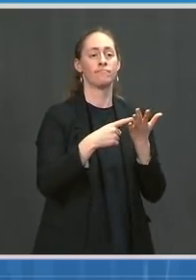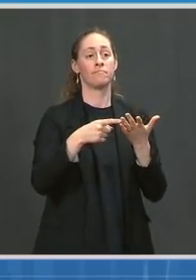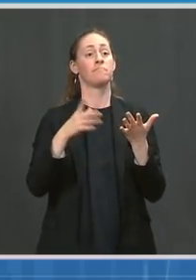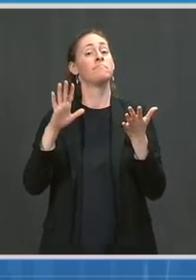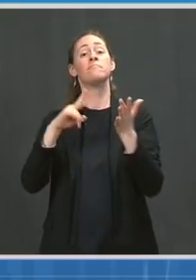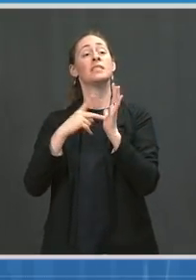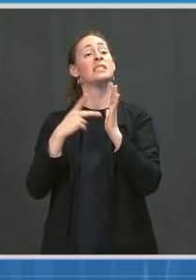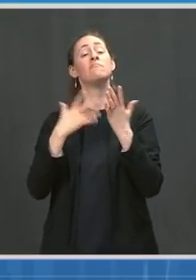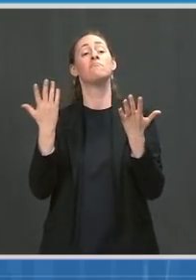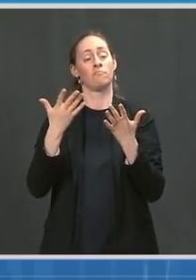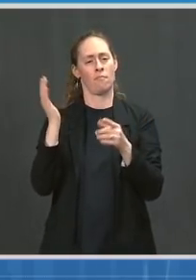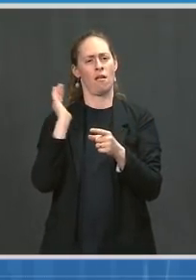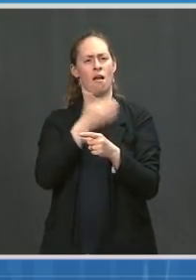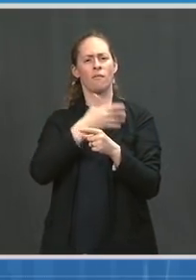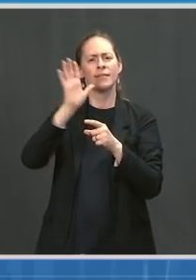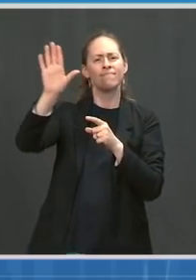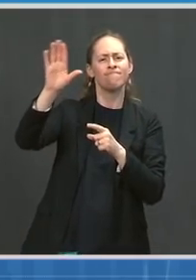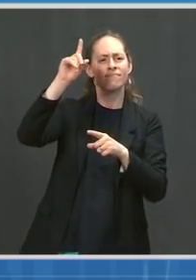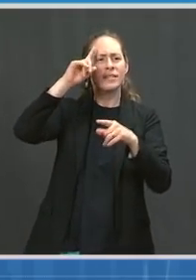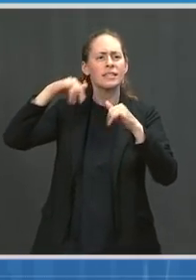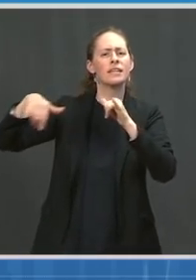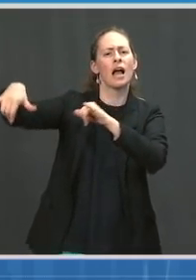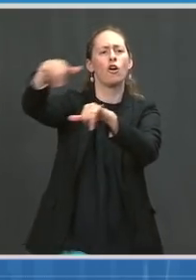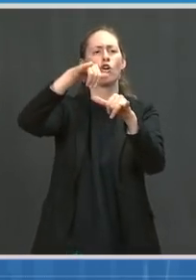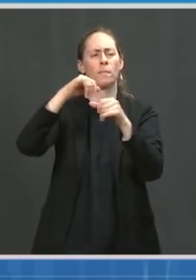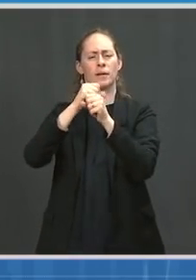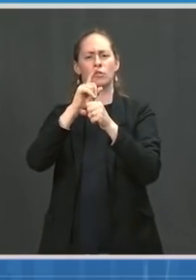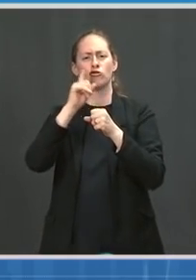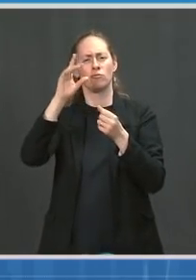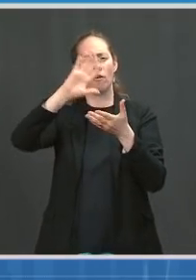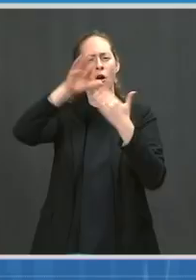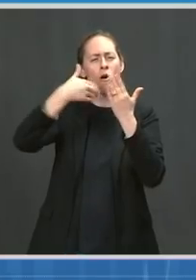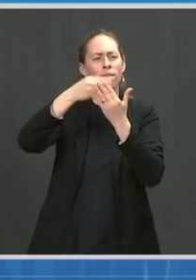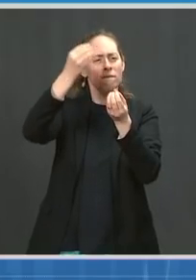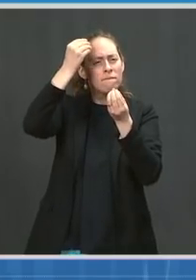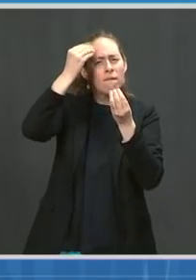to ensure we are gathering the best expert advice. During the meeting,